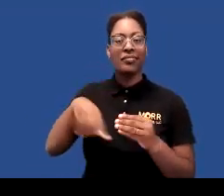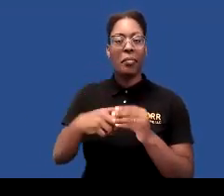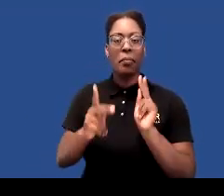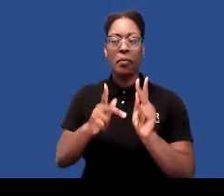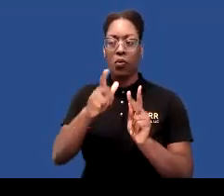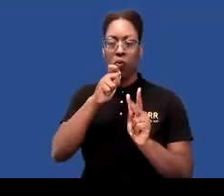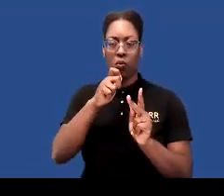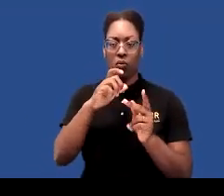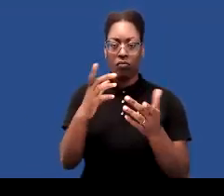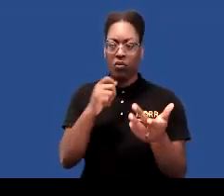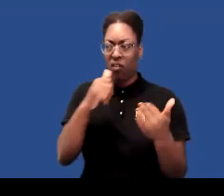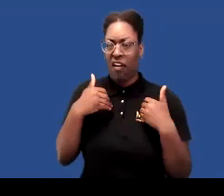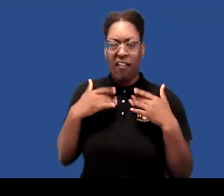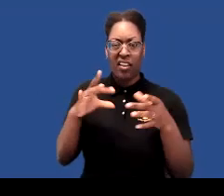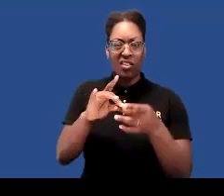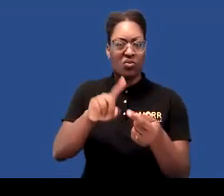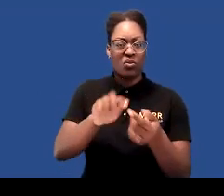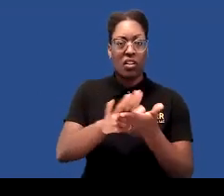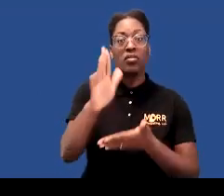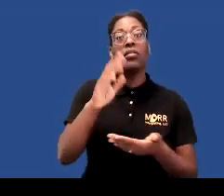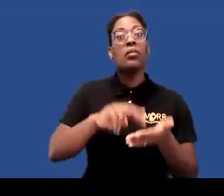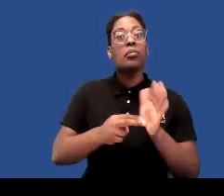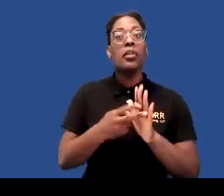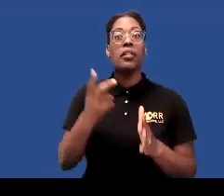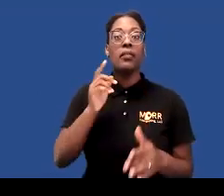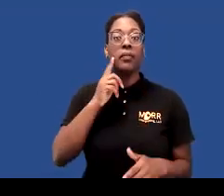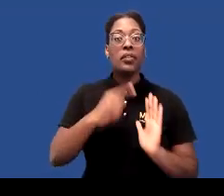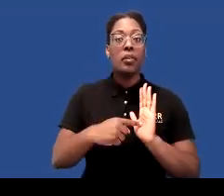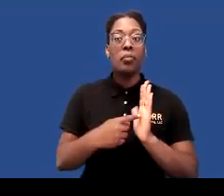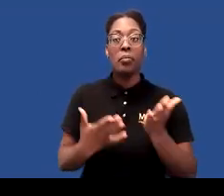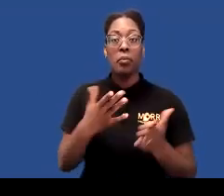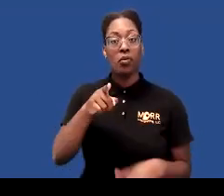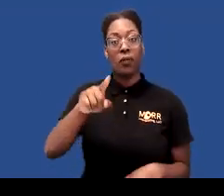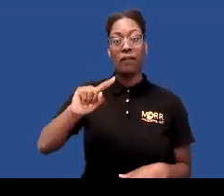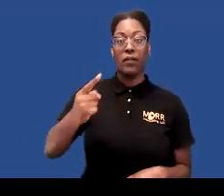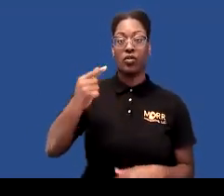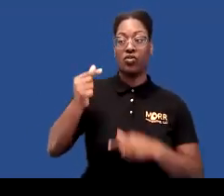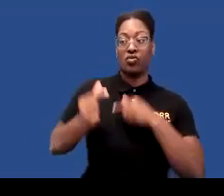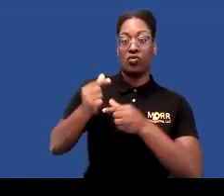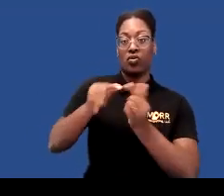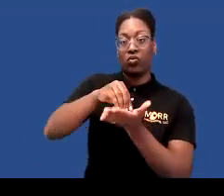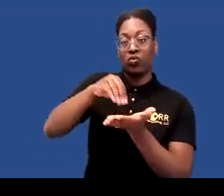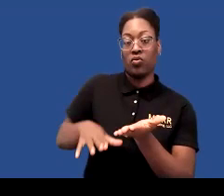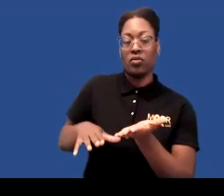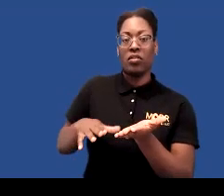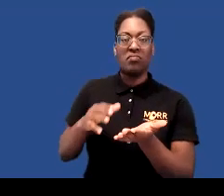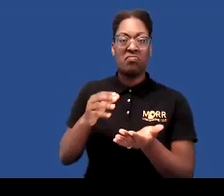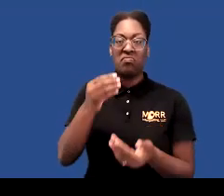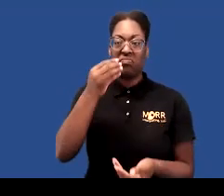it actually doesn't really matter what your I don't want to say, "It doesn't matter what your race is." But if you're at a